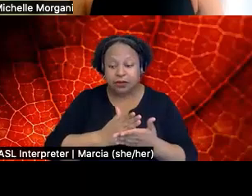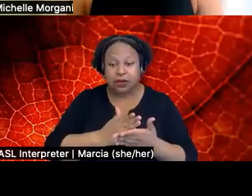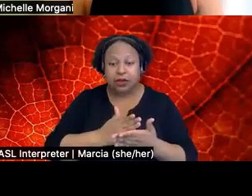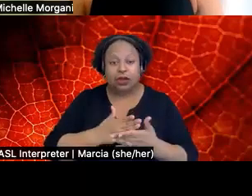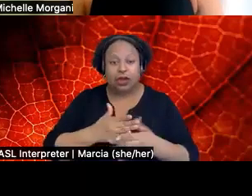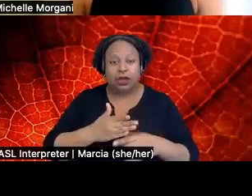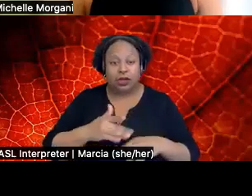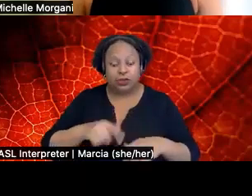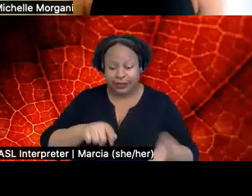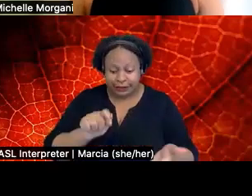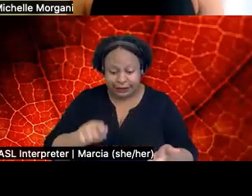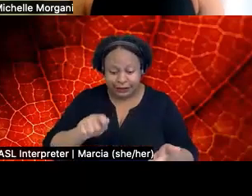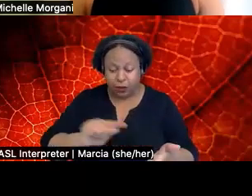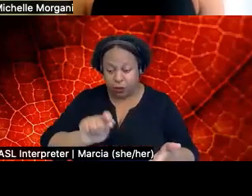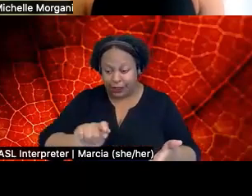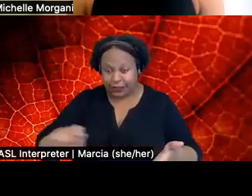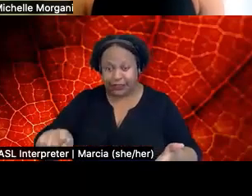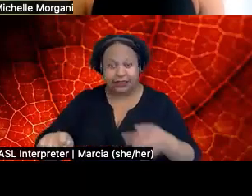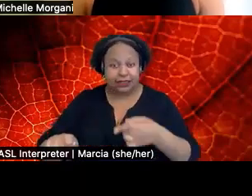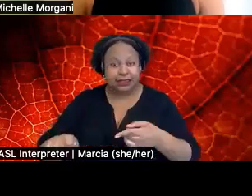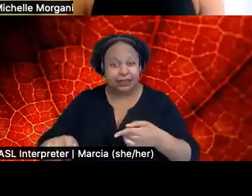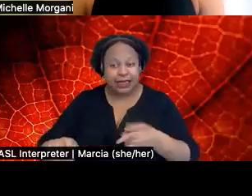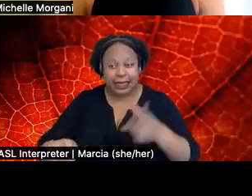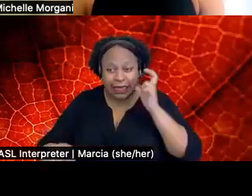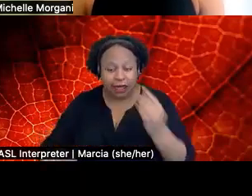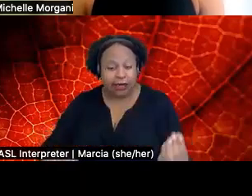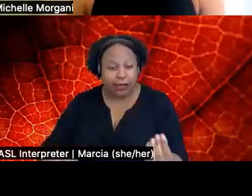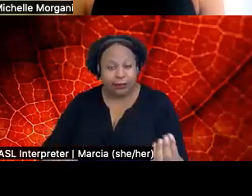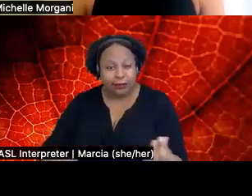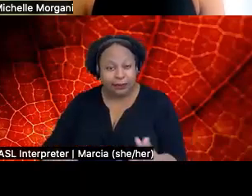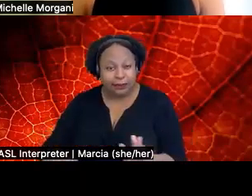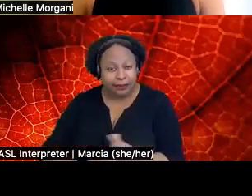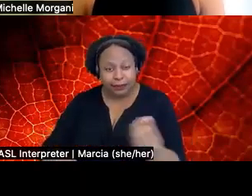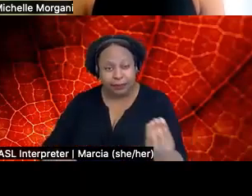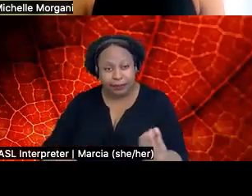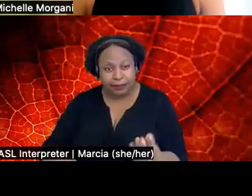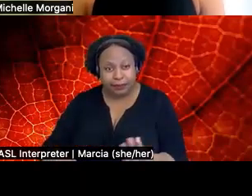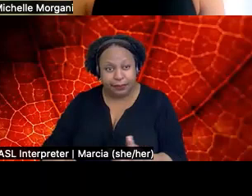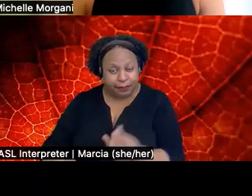were writing and hear back what was being played at that particular time.